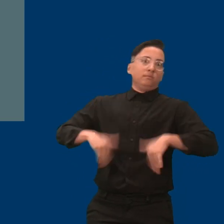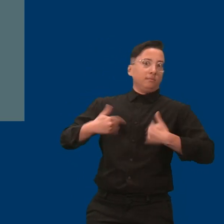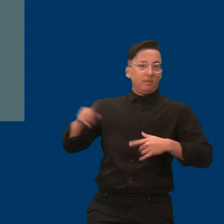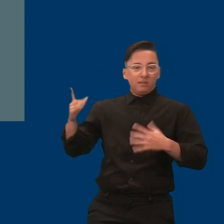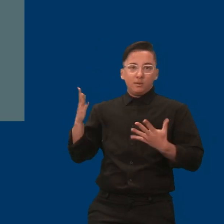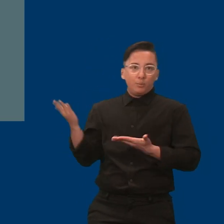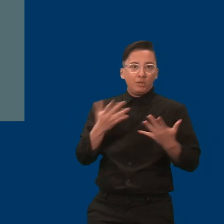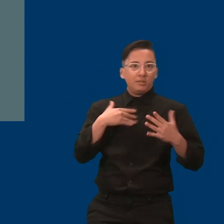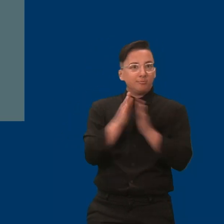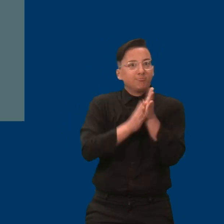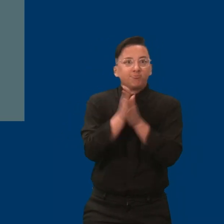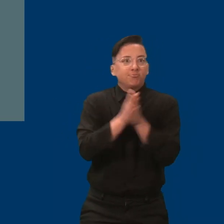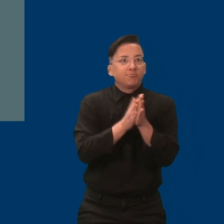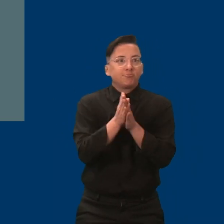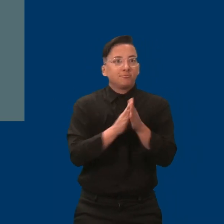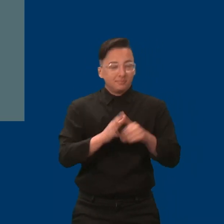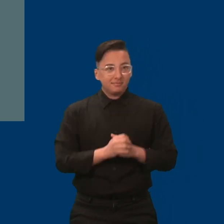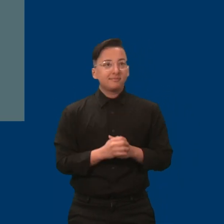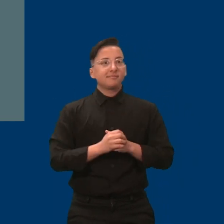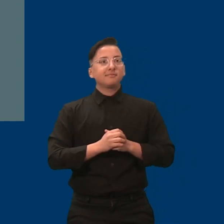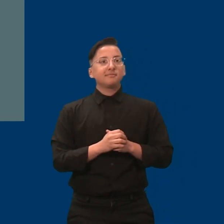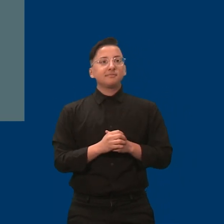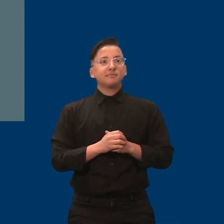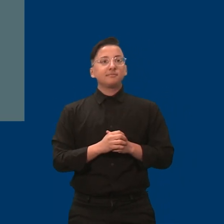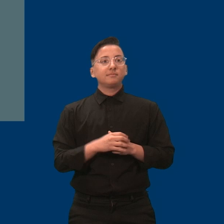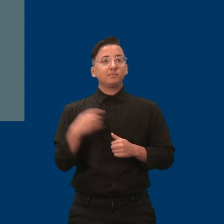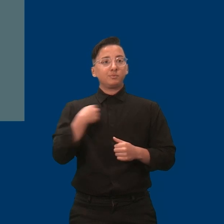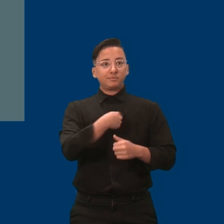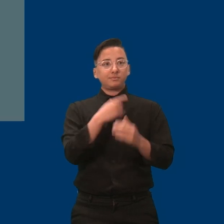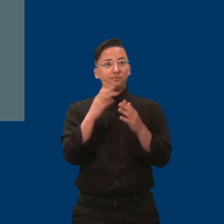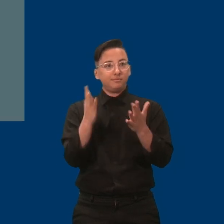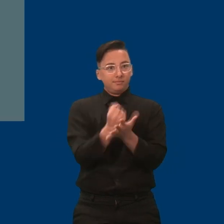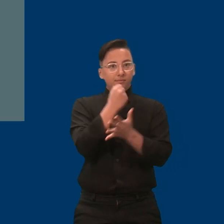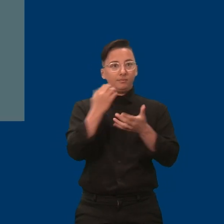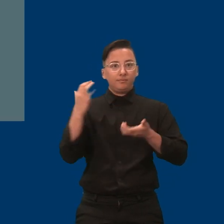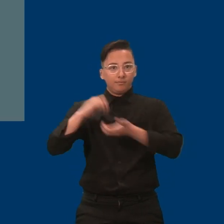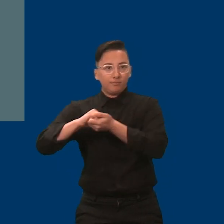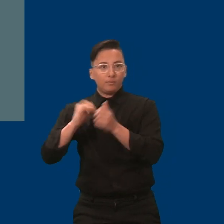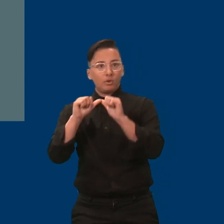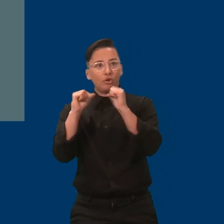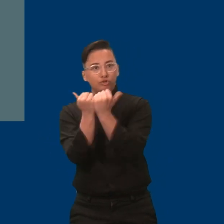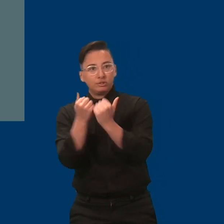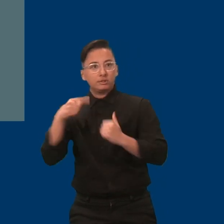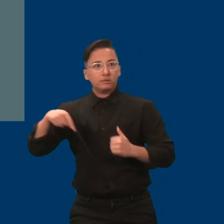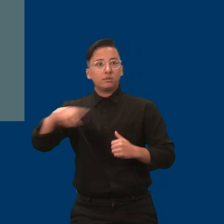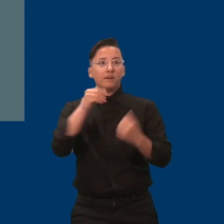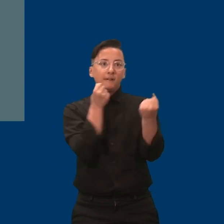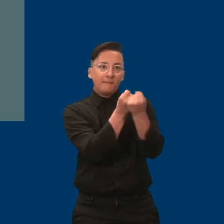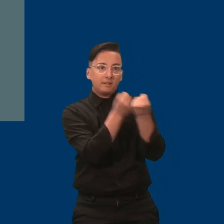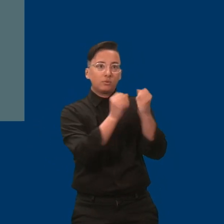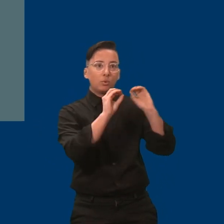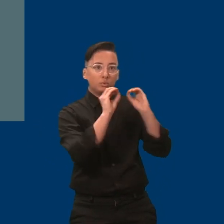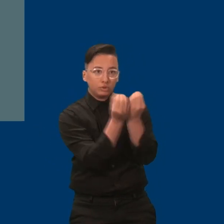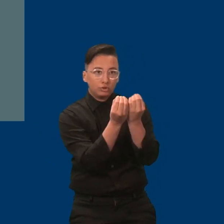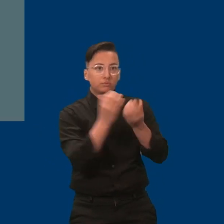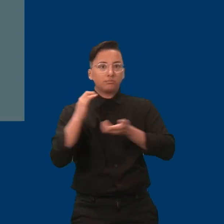We engaged partner agencies and advocacy organizations. We heard and listen to our stories